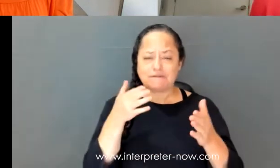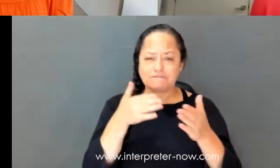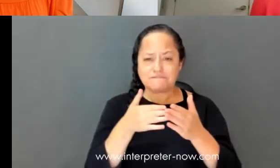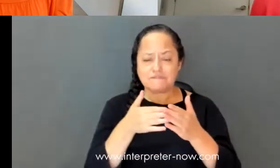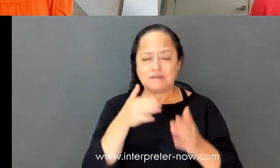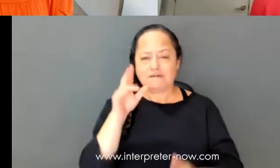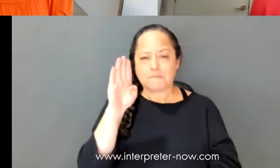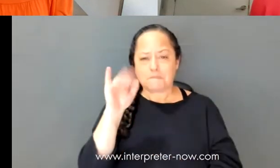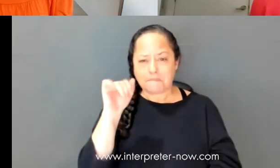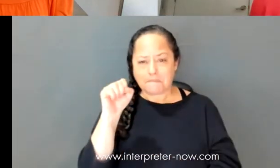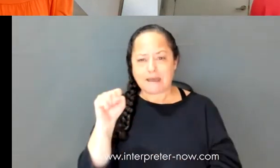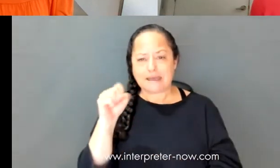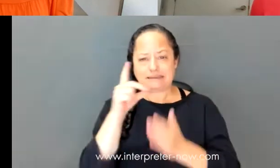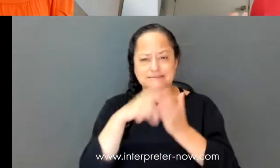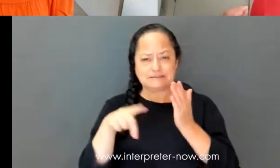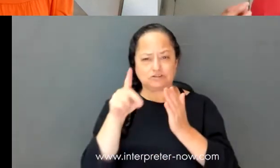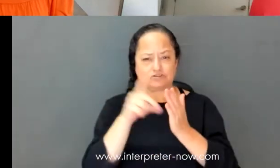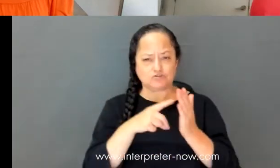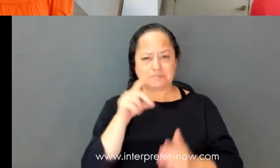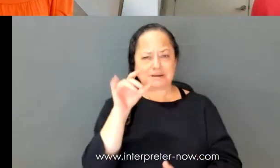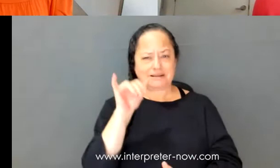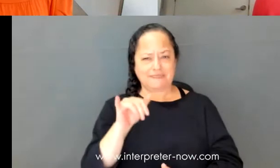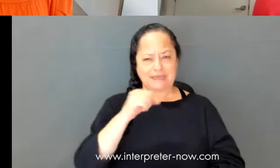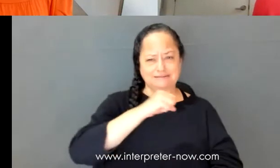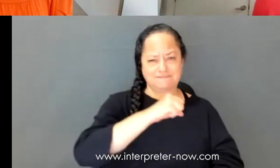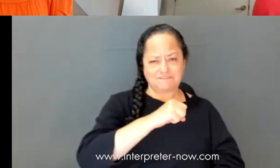And so, that defensiveness really doesn't help anyone.